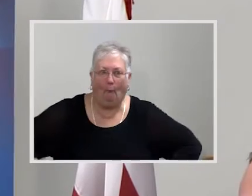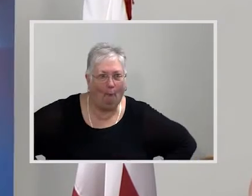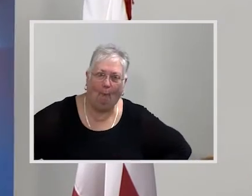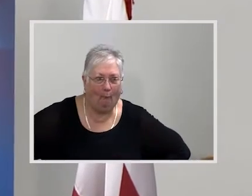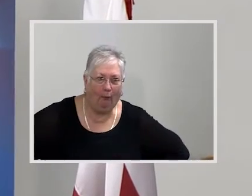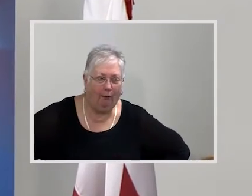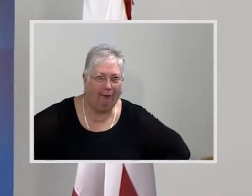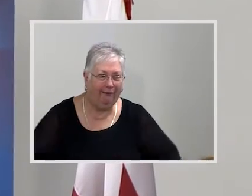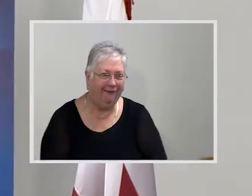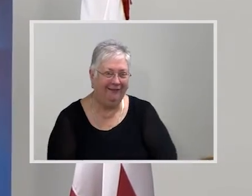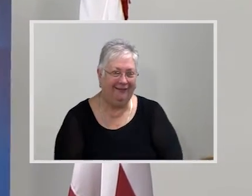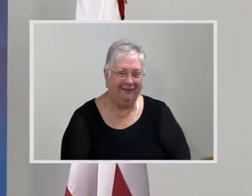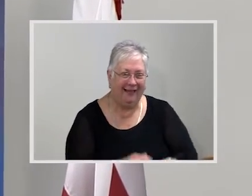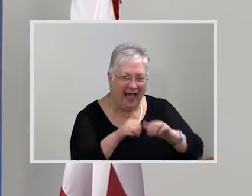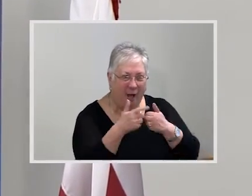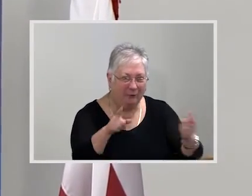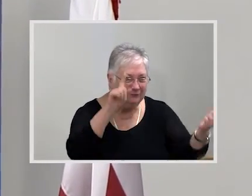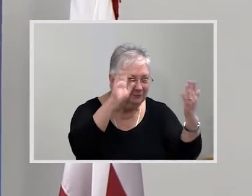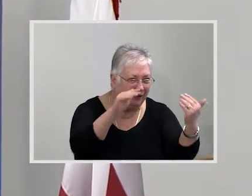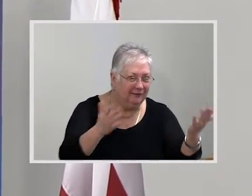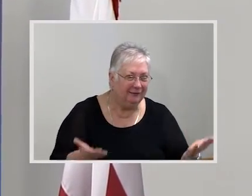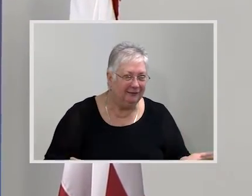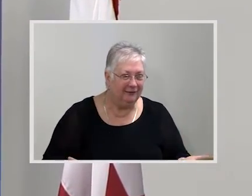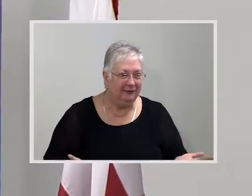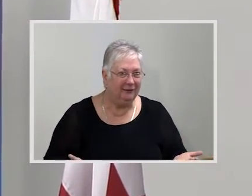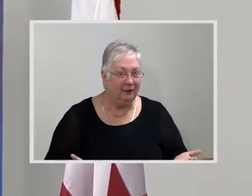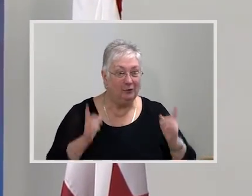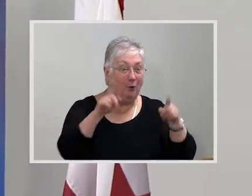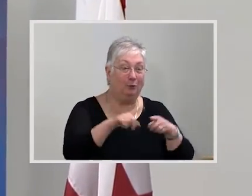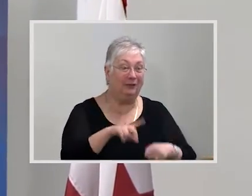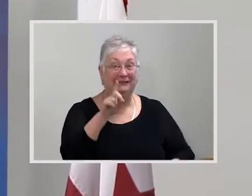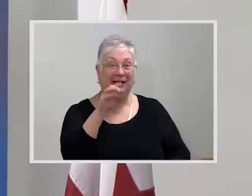HOW DO YOU EXPECT TO GO TO THE DMV AND GET OUT IN ANY